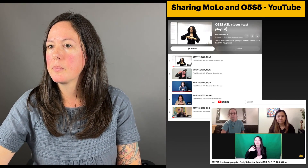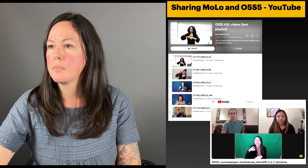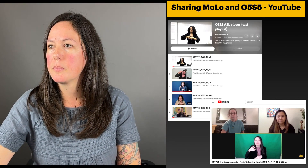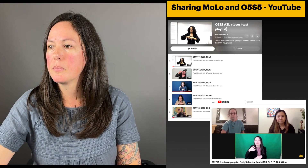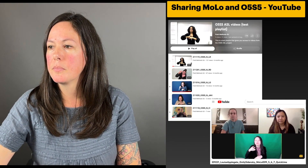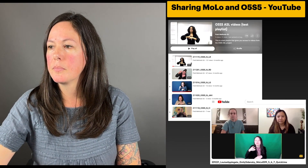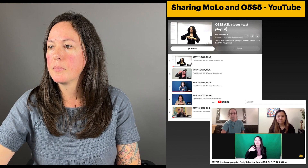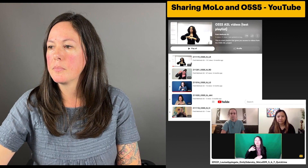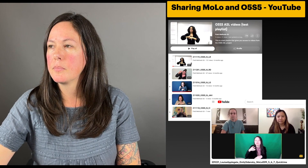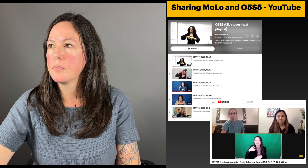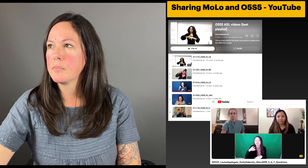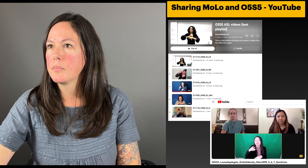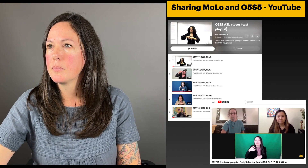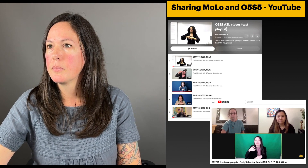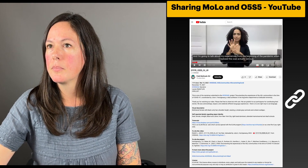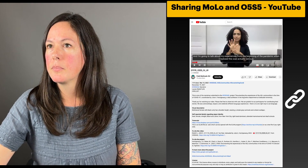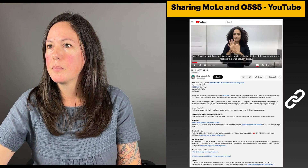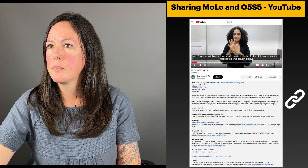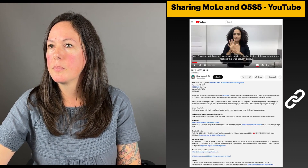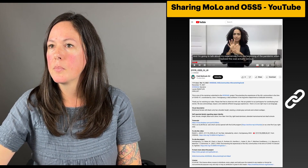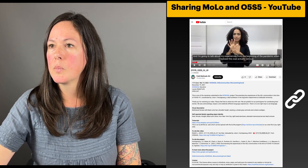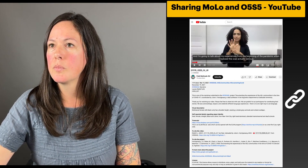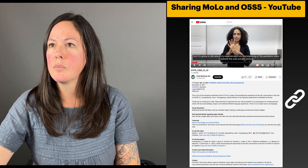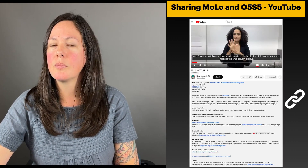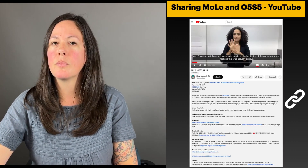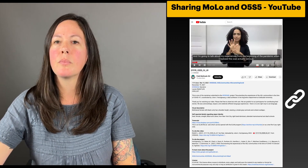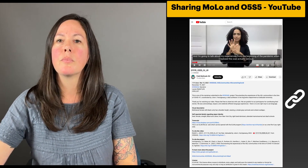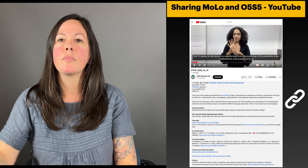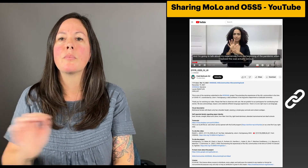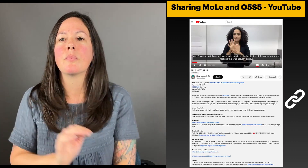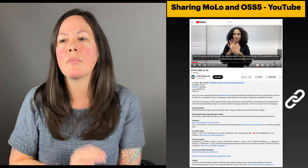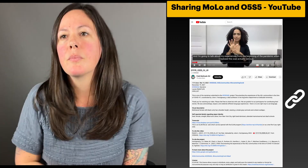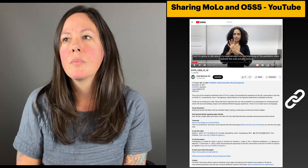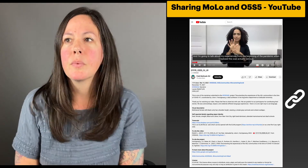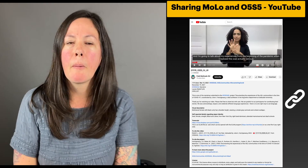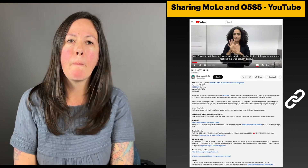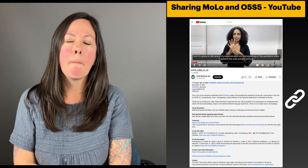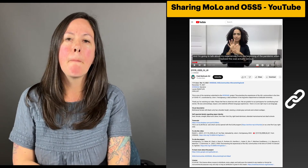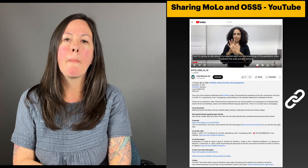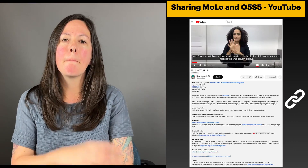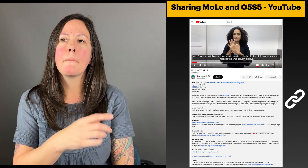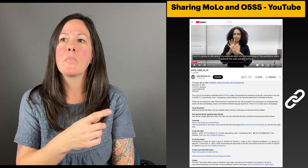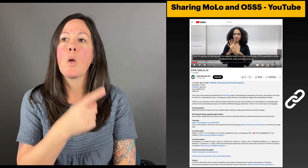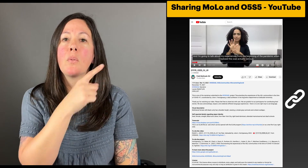the video itself that this one the participants agreed that it could be open